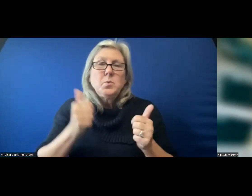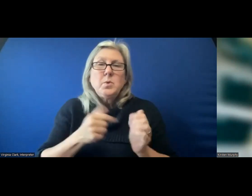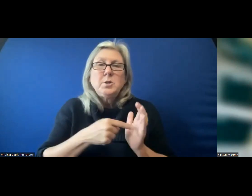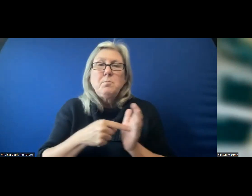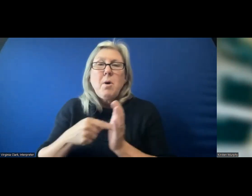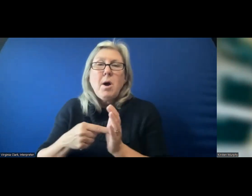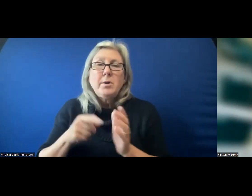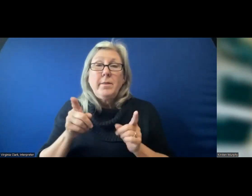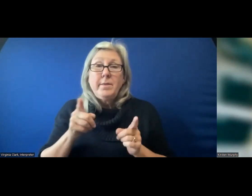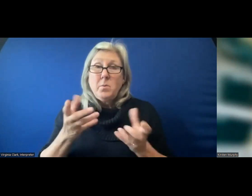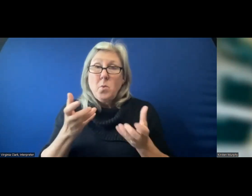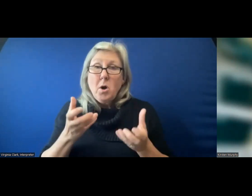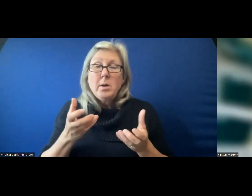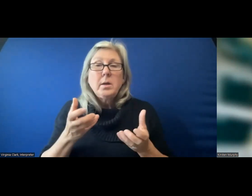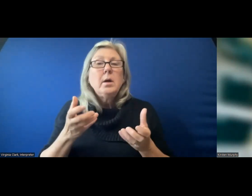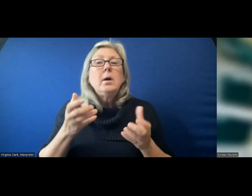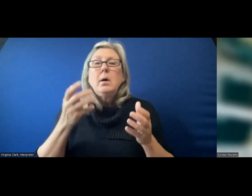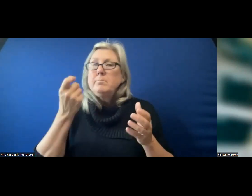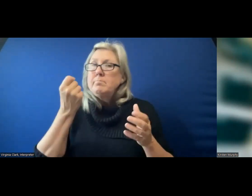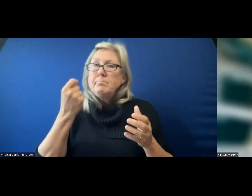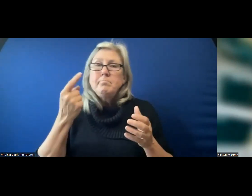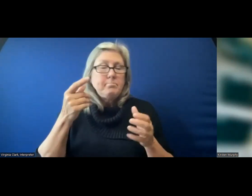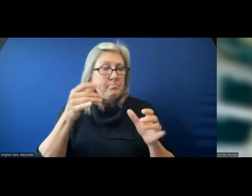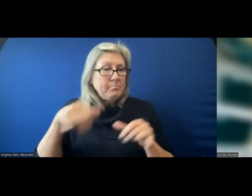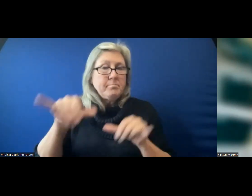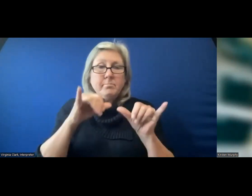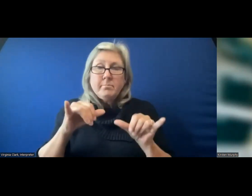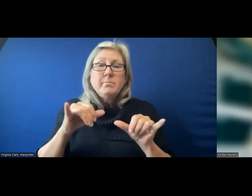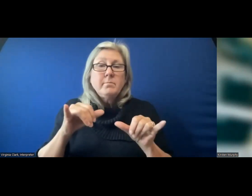again, across the board, there was widespread agreement and this speaks to the "we are your